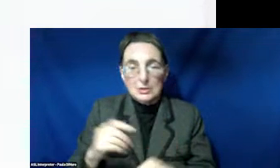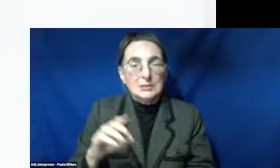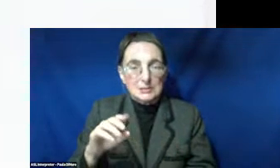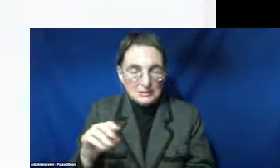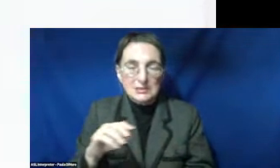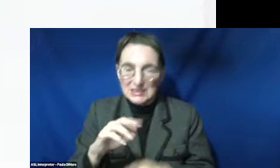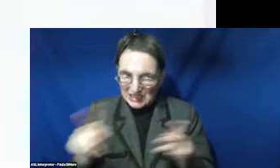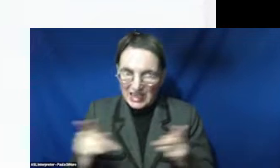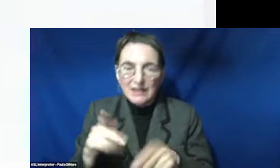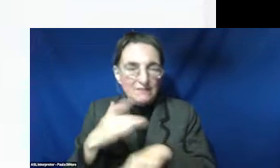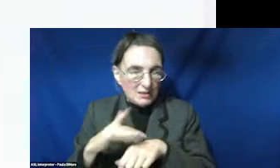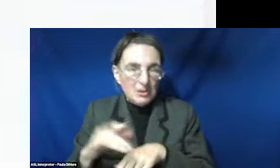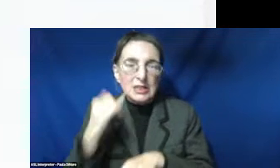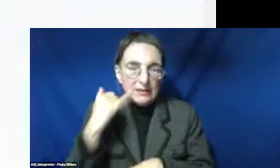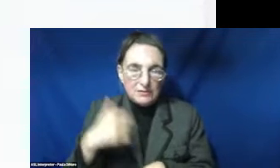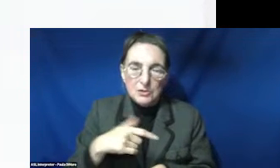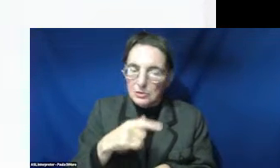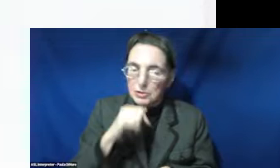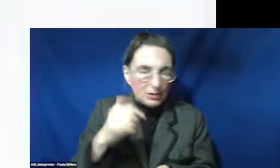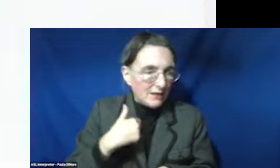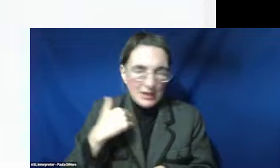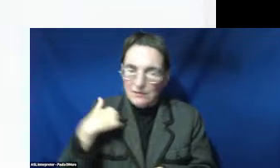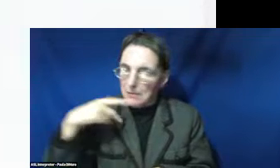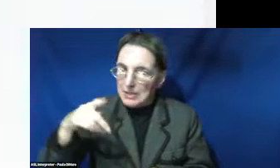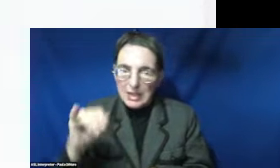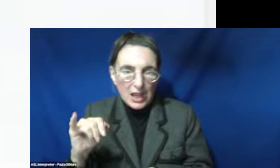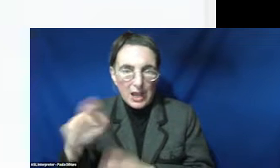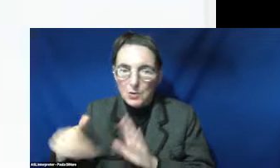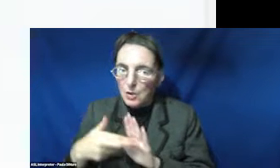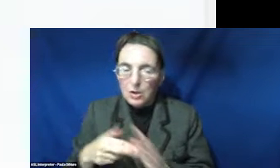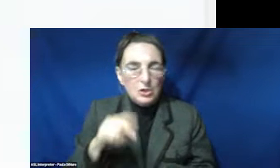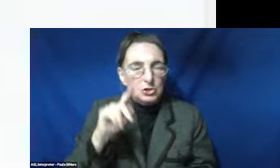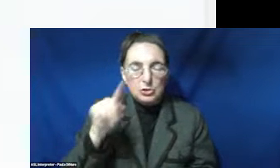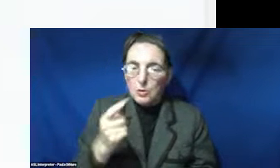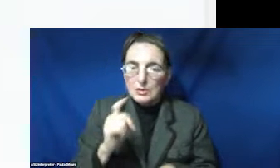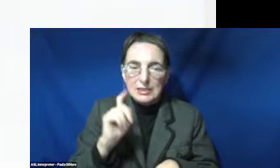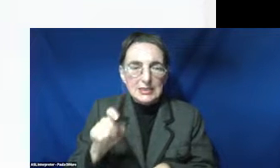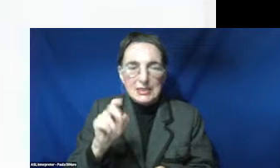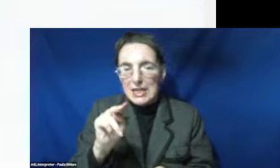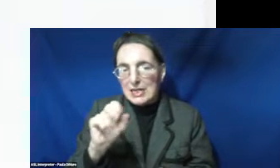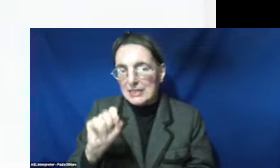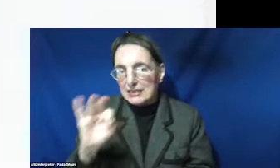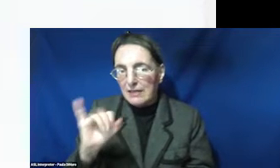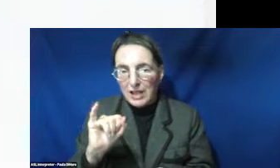So you do not have to have a PI role. All you need is a NSF ID register that NSF .